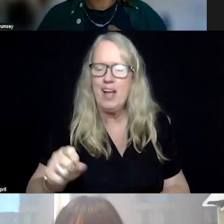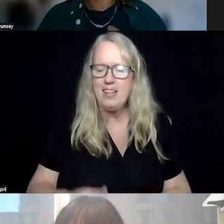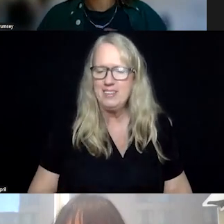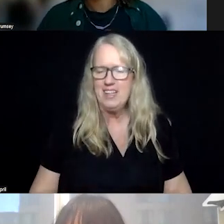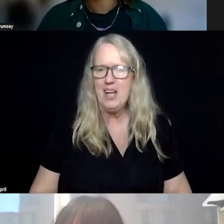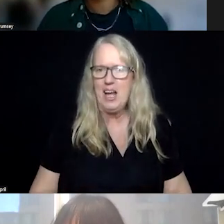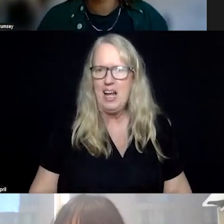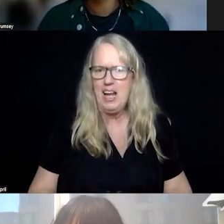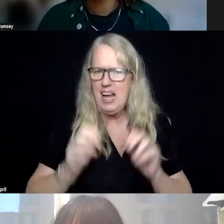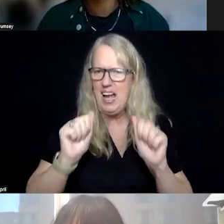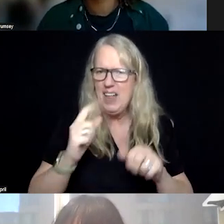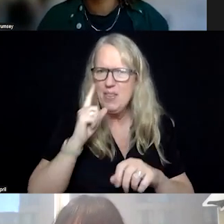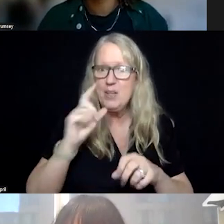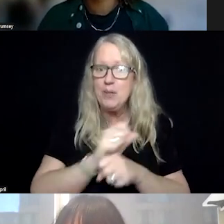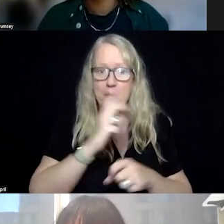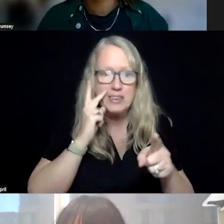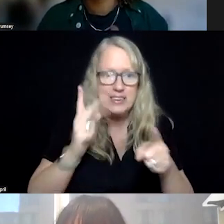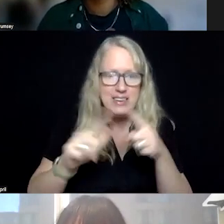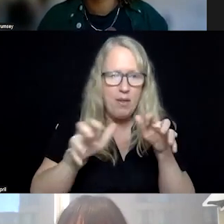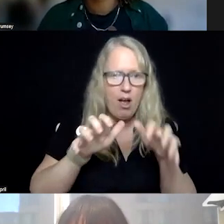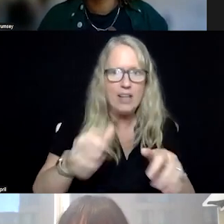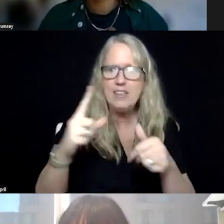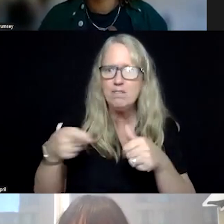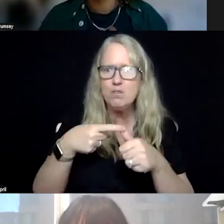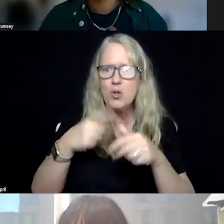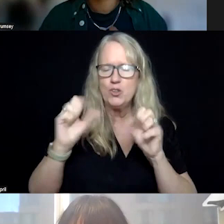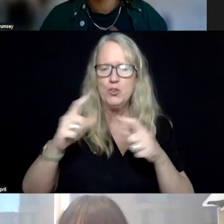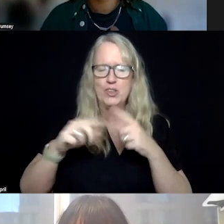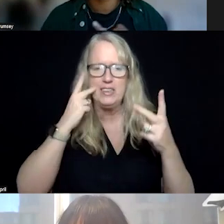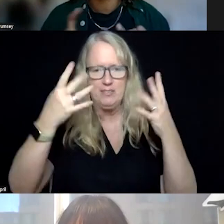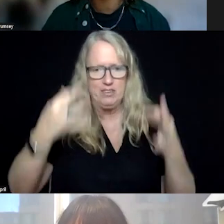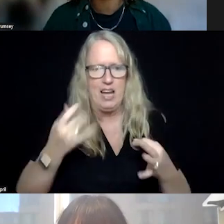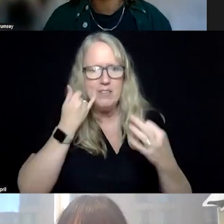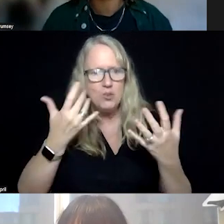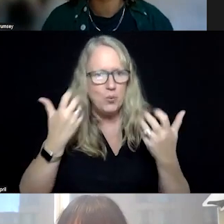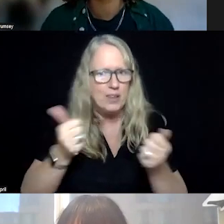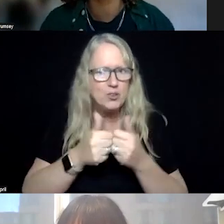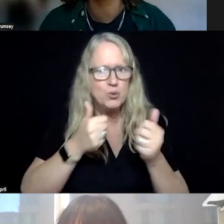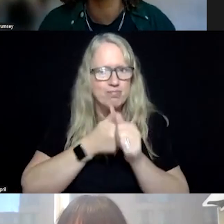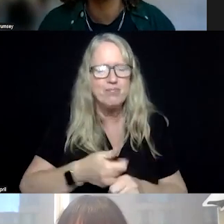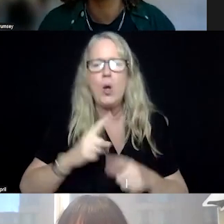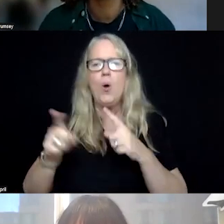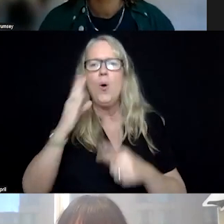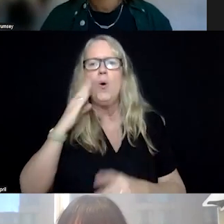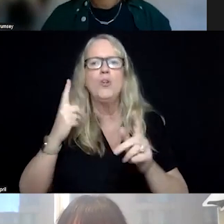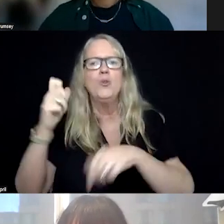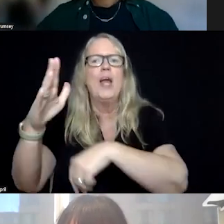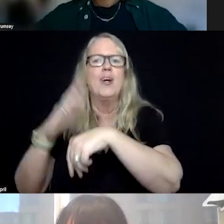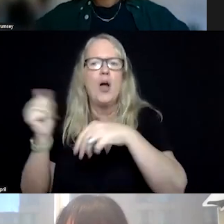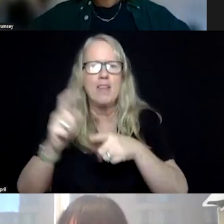I THINK WE CAN SEE THE AUDIENCE SO YOU CAN DECIDE IF YOU WANT TO GO WITH THE CROWD OR YOU CAN CALL A FRIEND. WHAT ARE YOU FEELING?